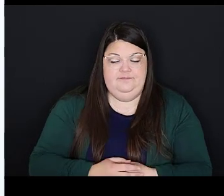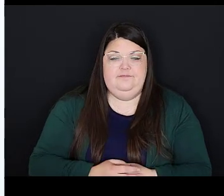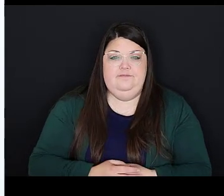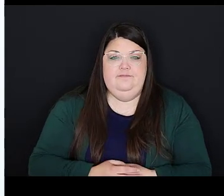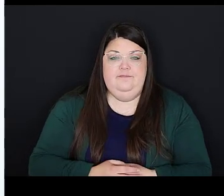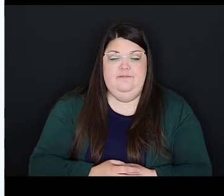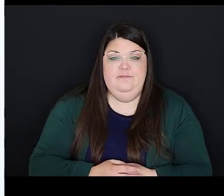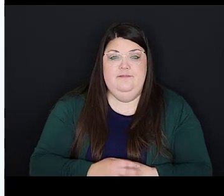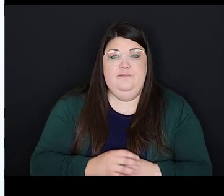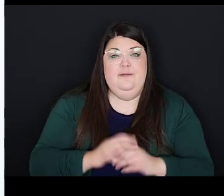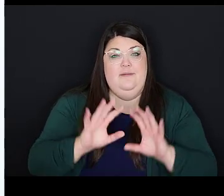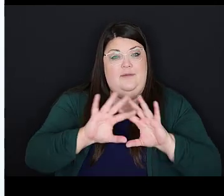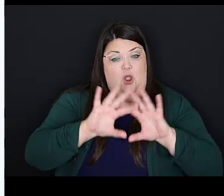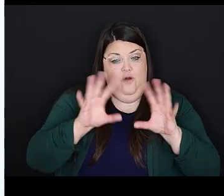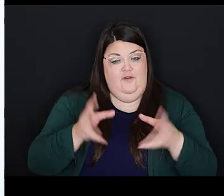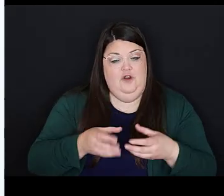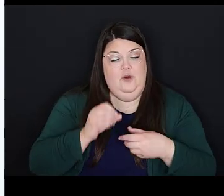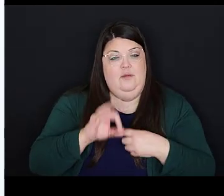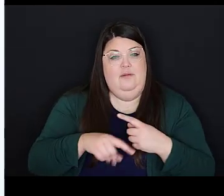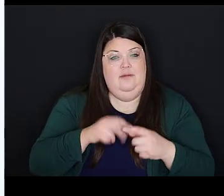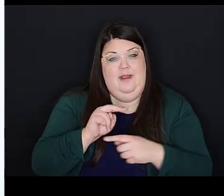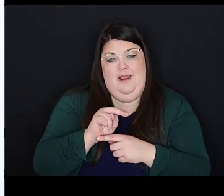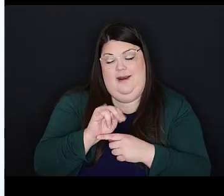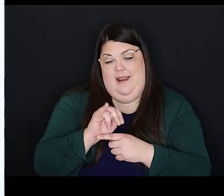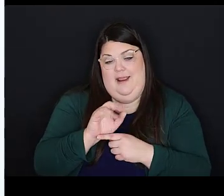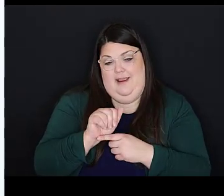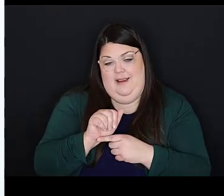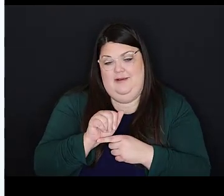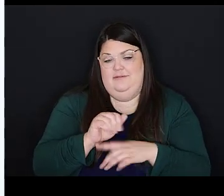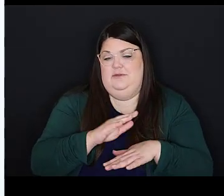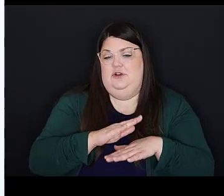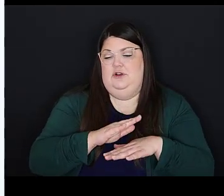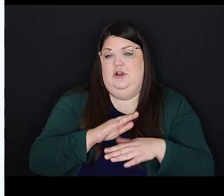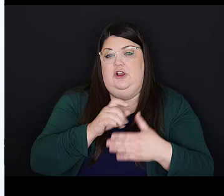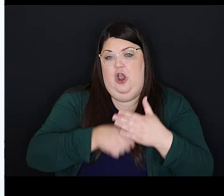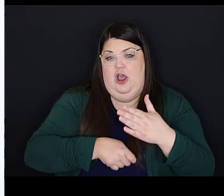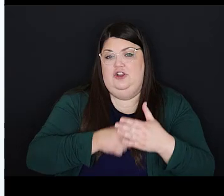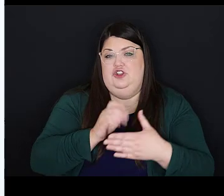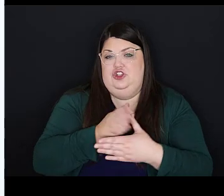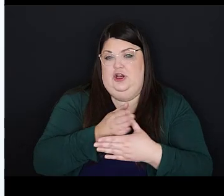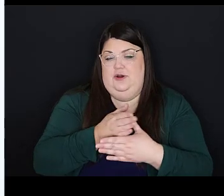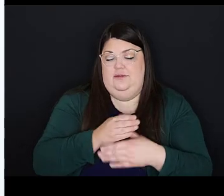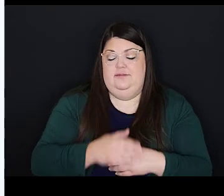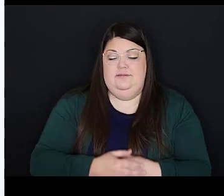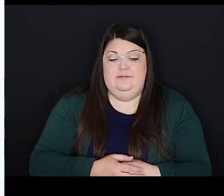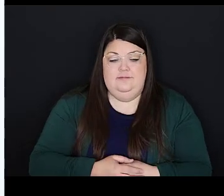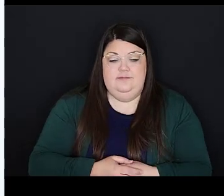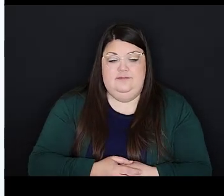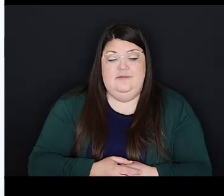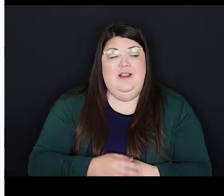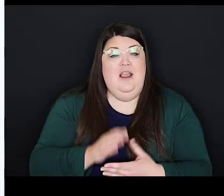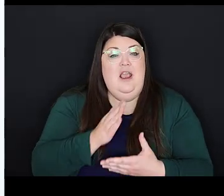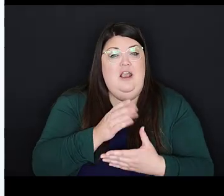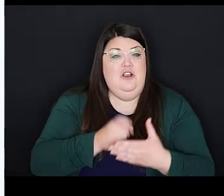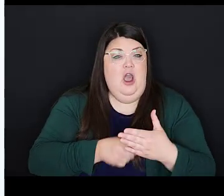Overview of the NIA, Cost Sharing. Cost sharing or matching is the portion